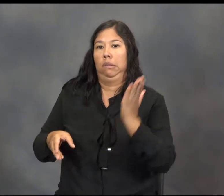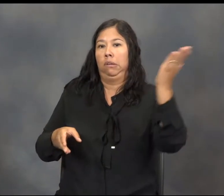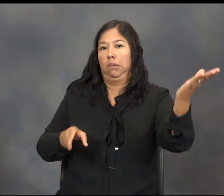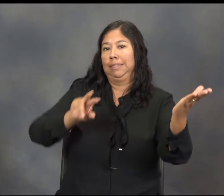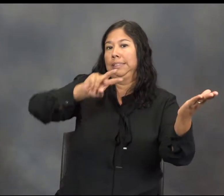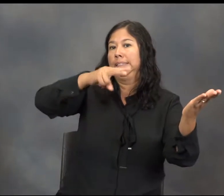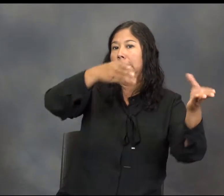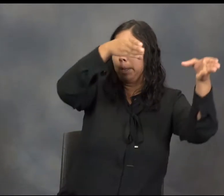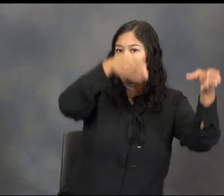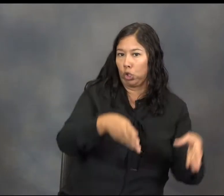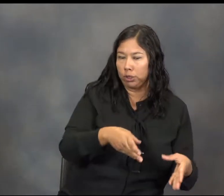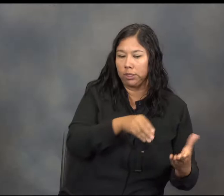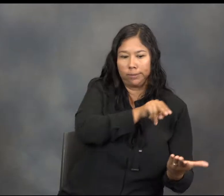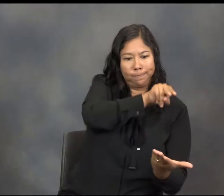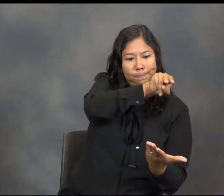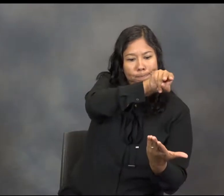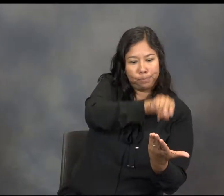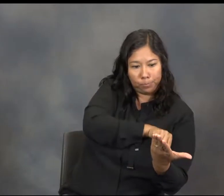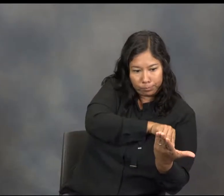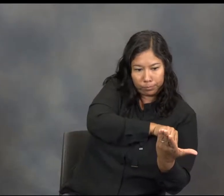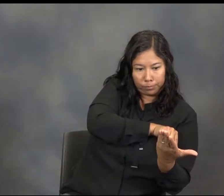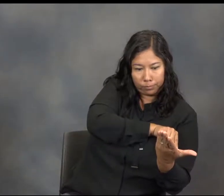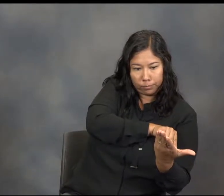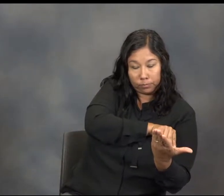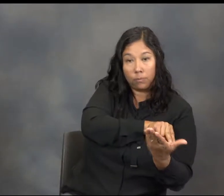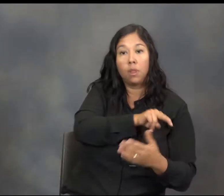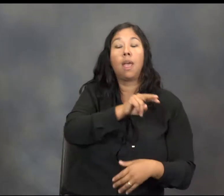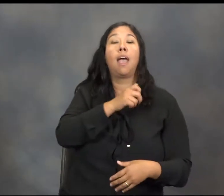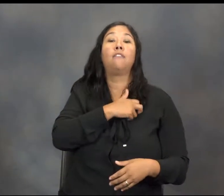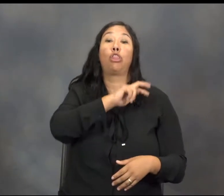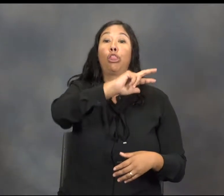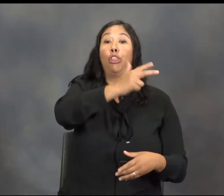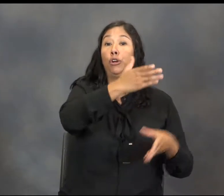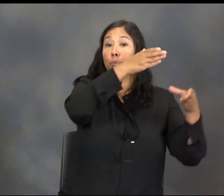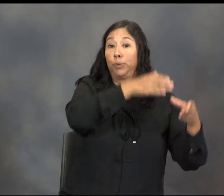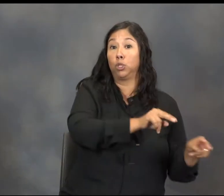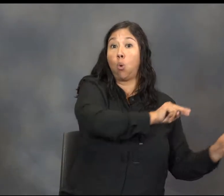And then overseen, supervised, by myself